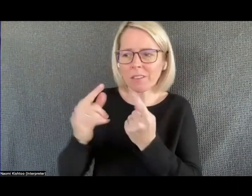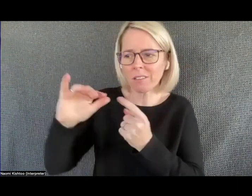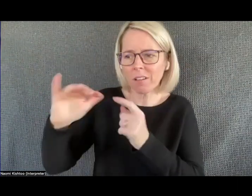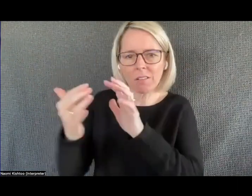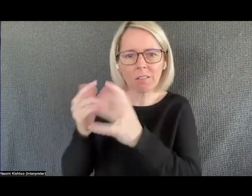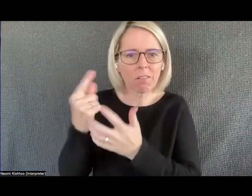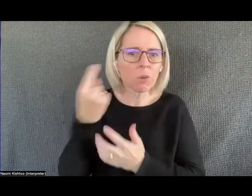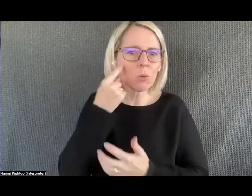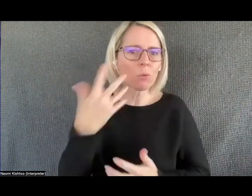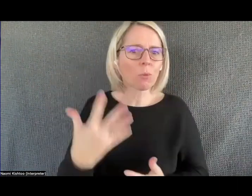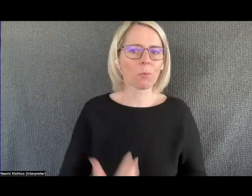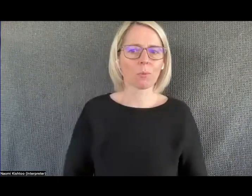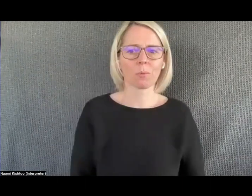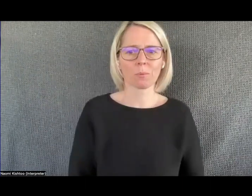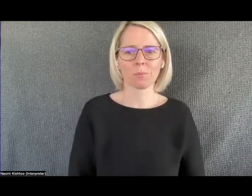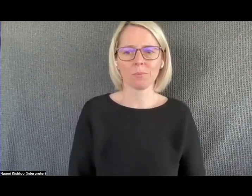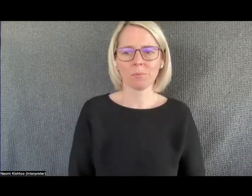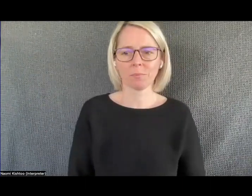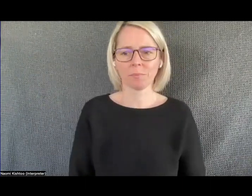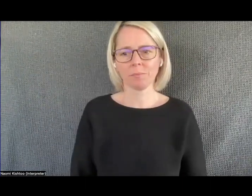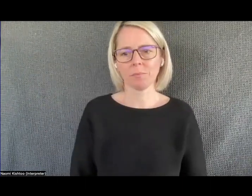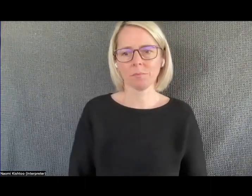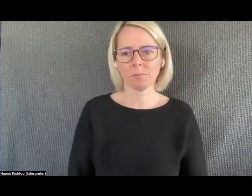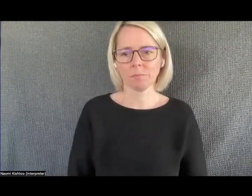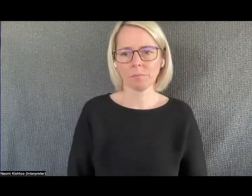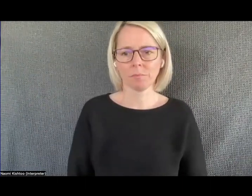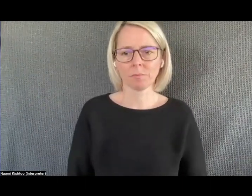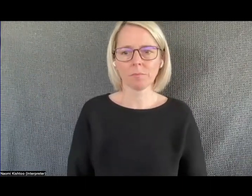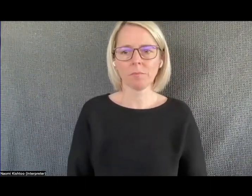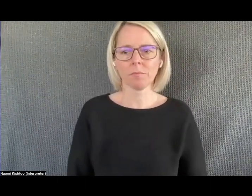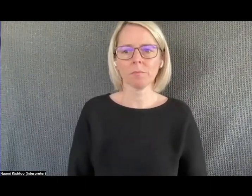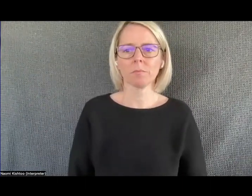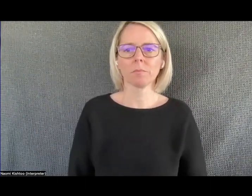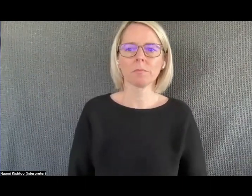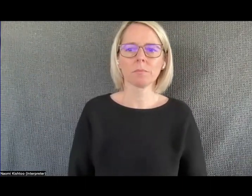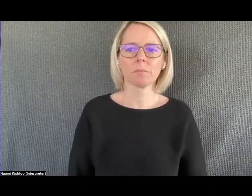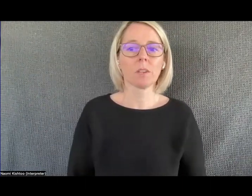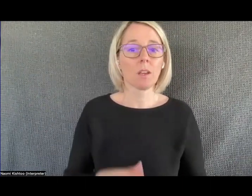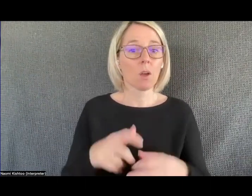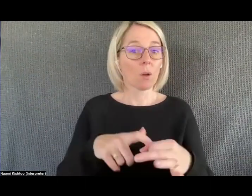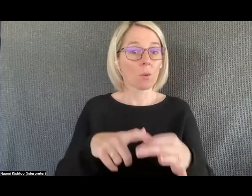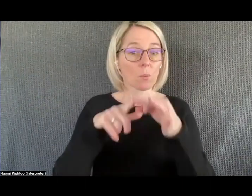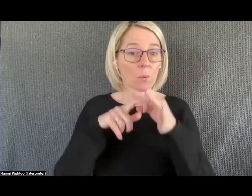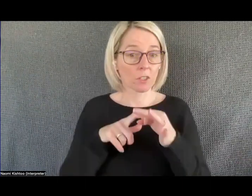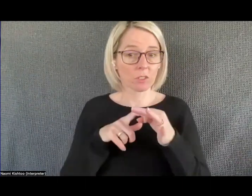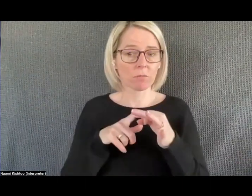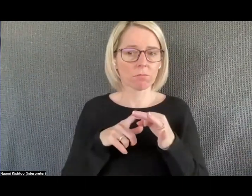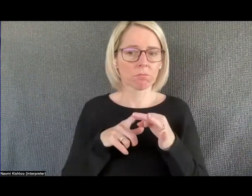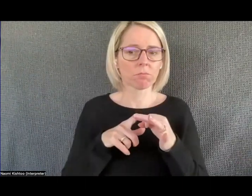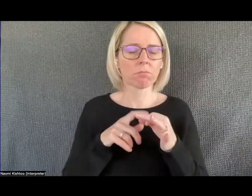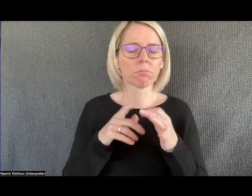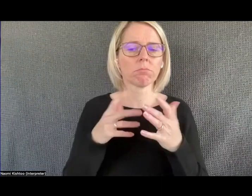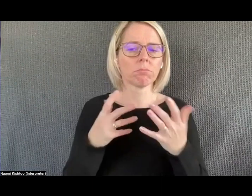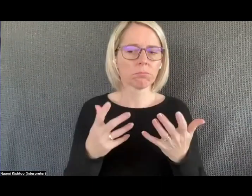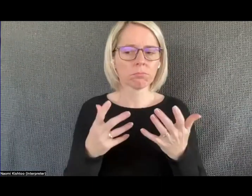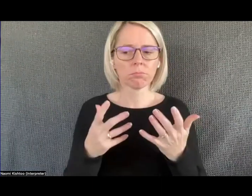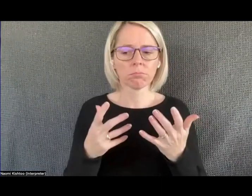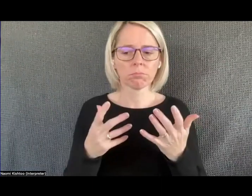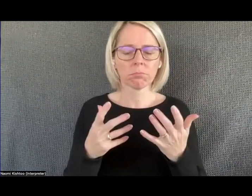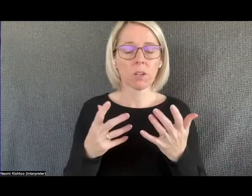The next question, “Is it appropriate to reposition the hand-over-hand position or